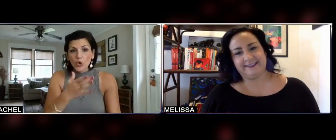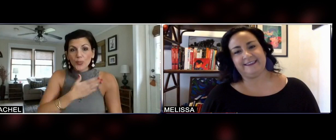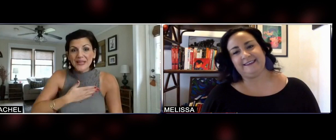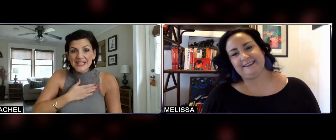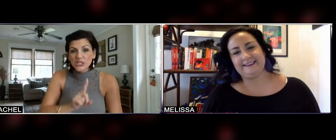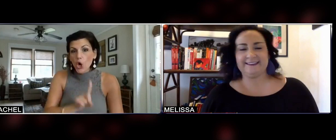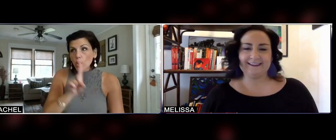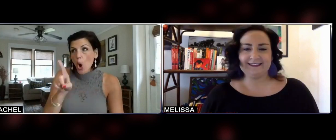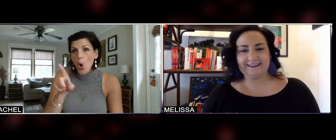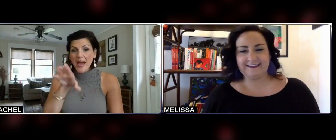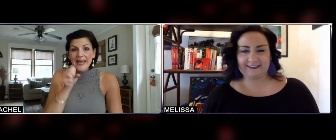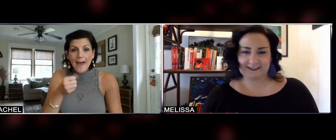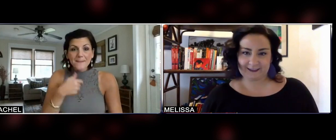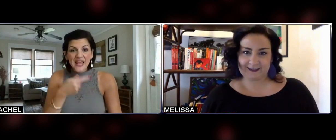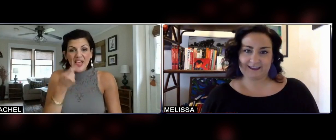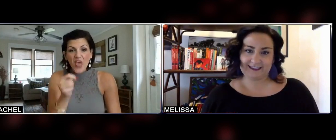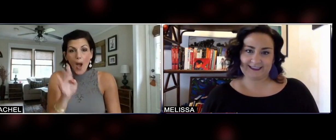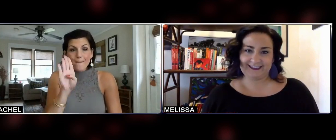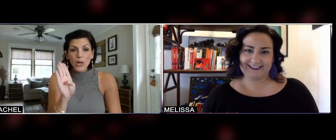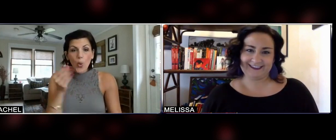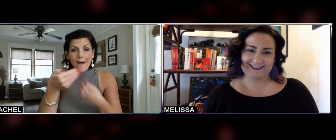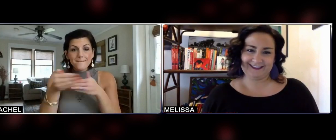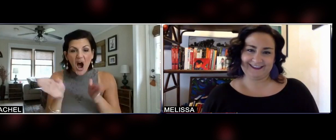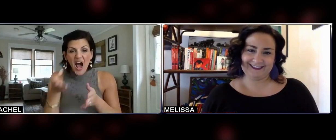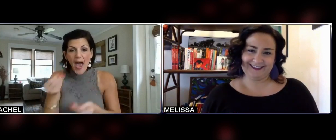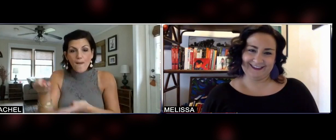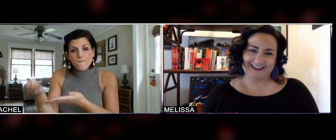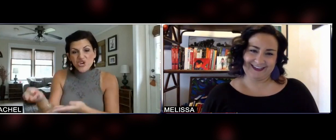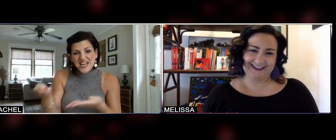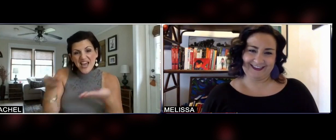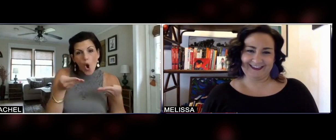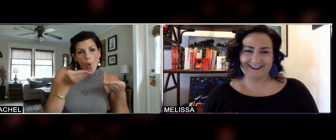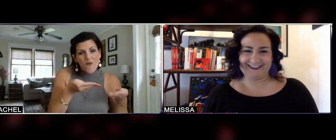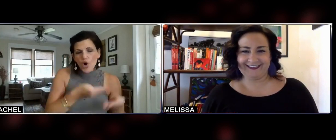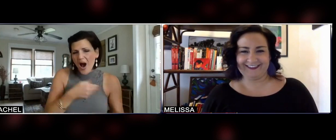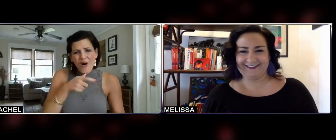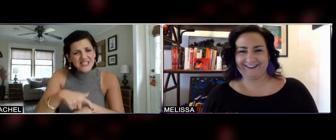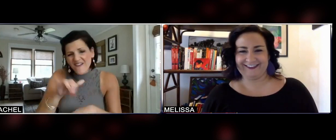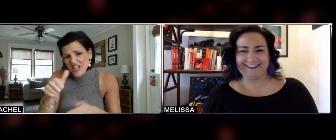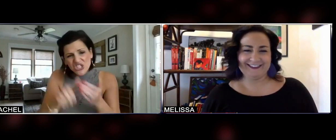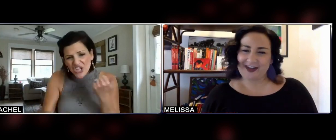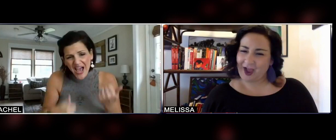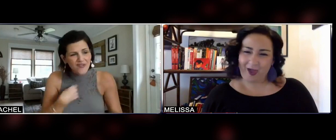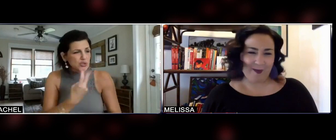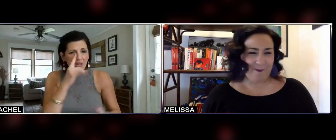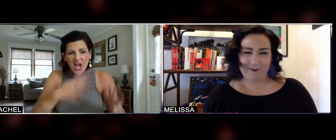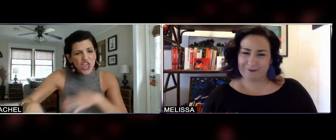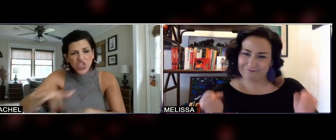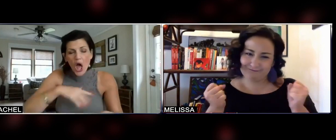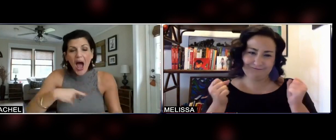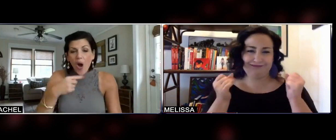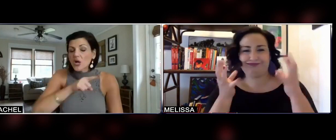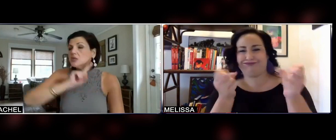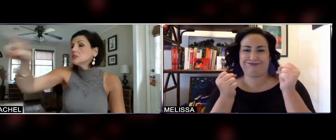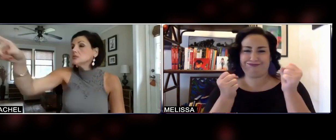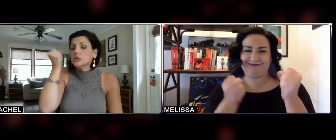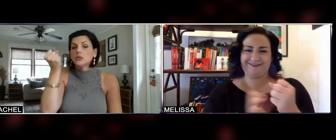please go and get me the blue box and bring it over here"... I don't have time for that shit! I have two kids to take care of!